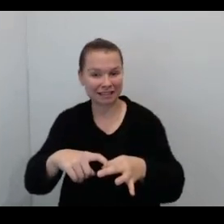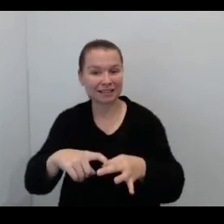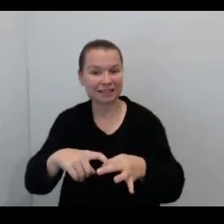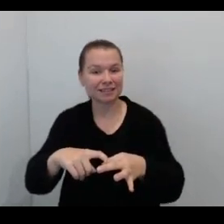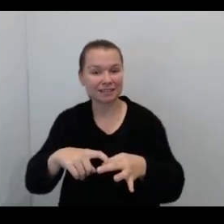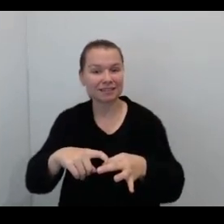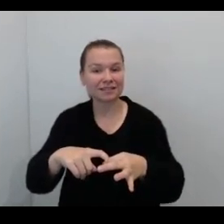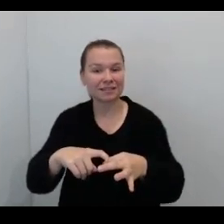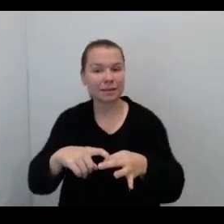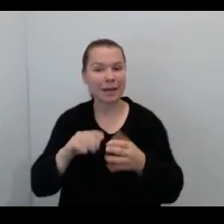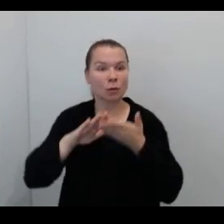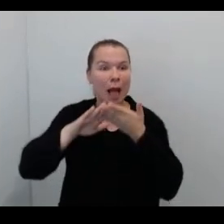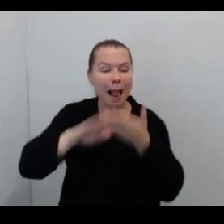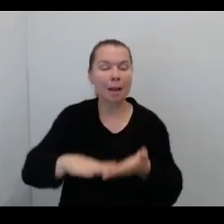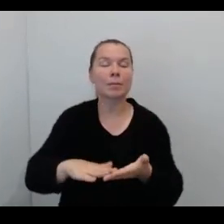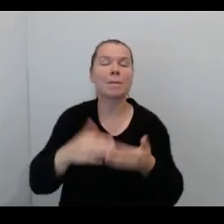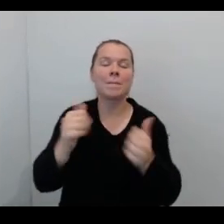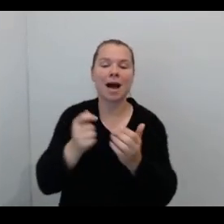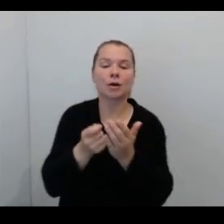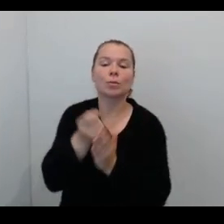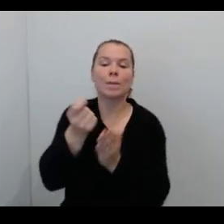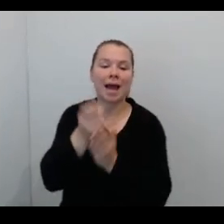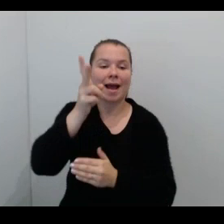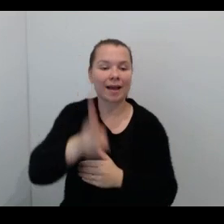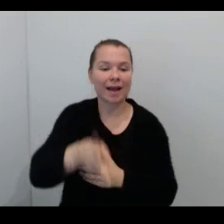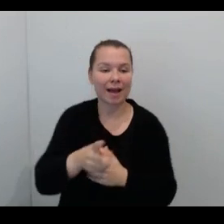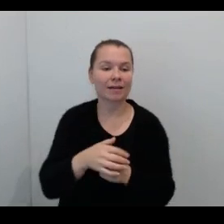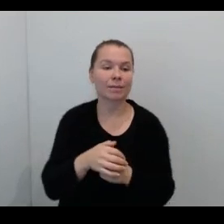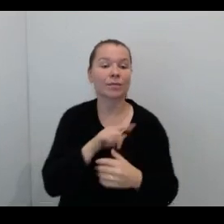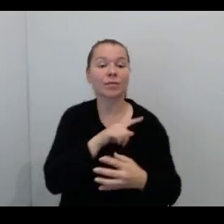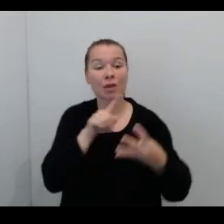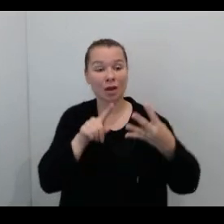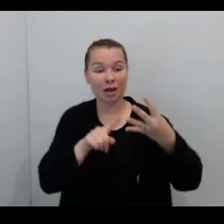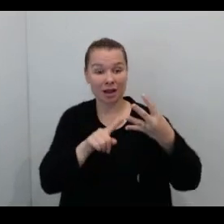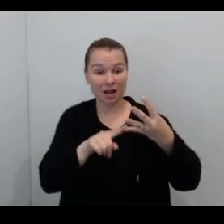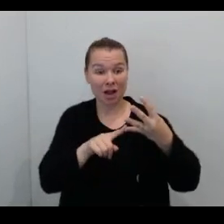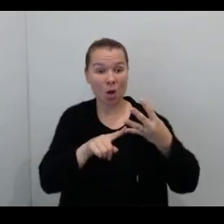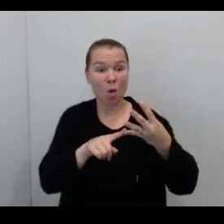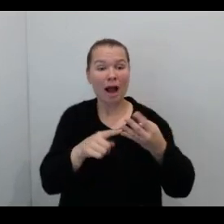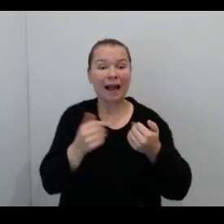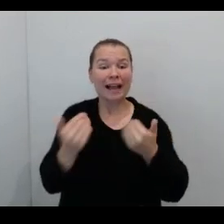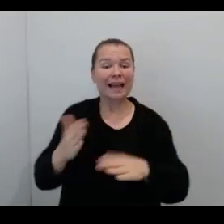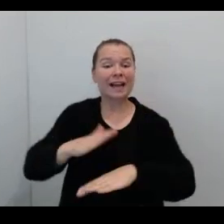Or potentially be given time to sell their home themselves, rather than being taken by